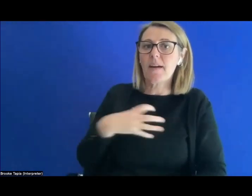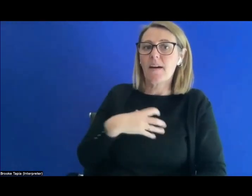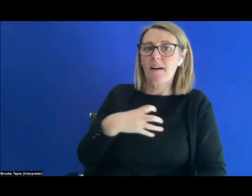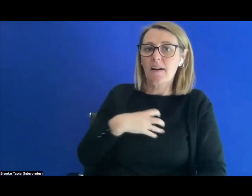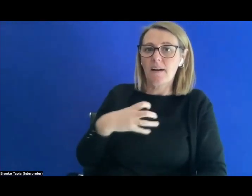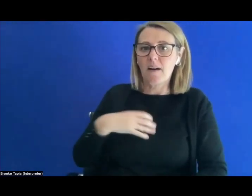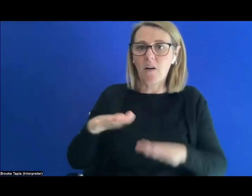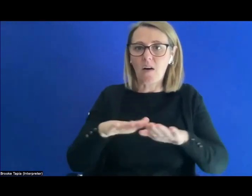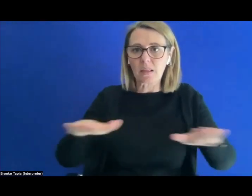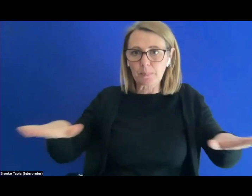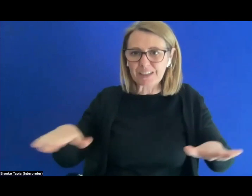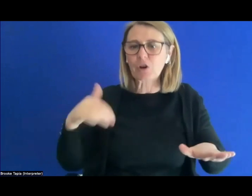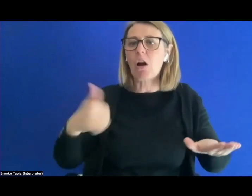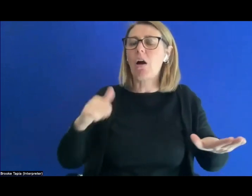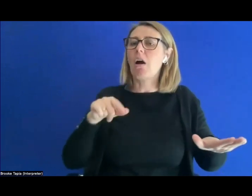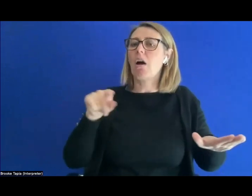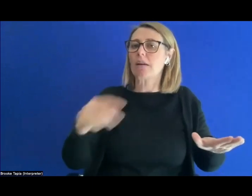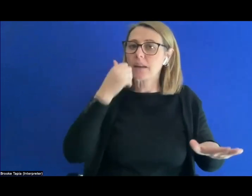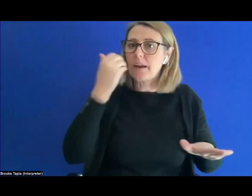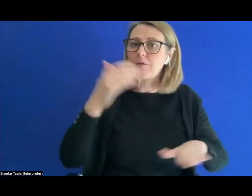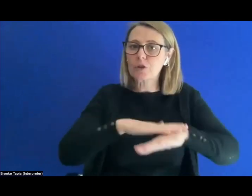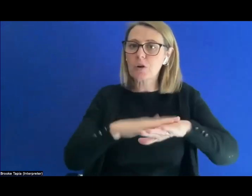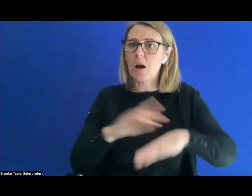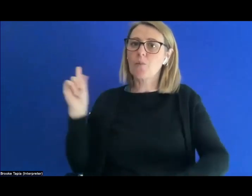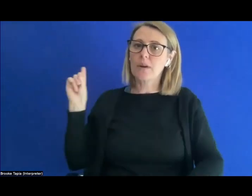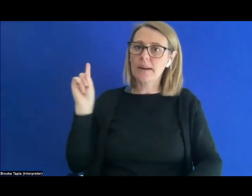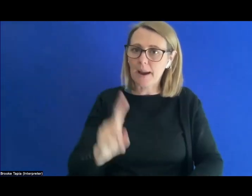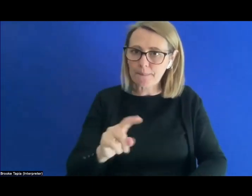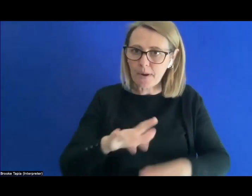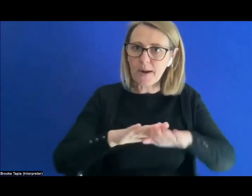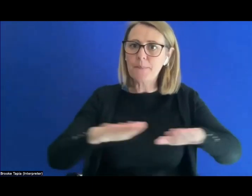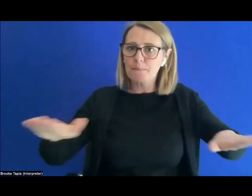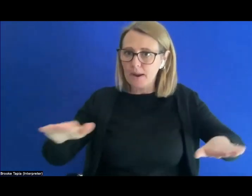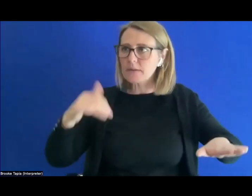and every time we come and we come back to that, and every time I know that is where